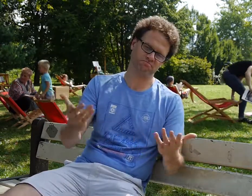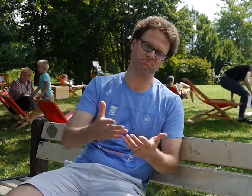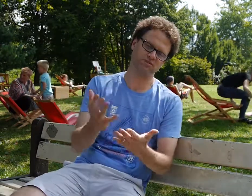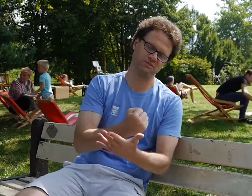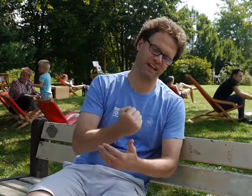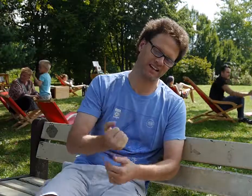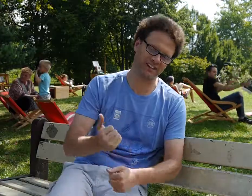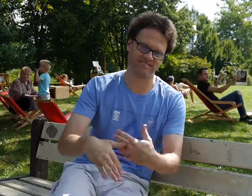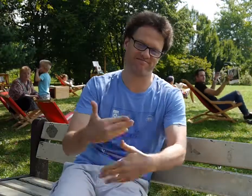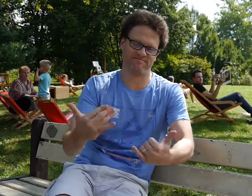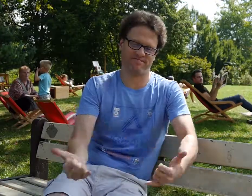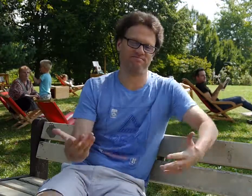Now, I am an actor.